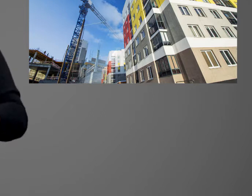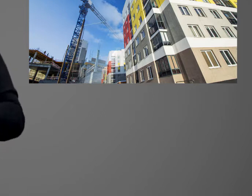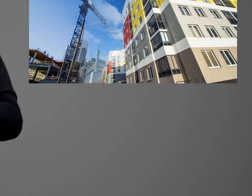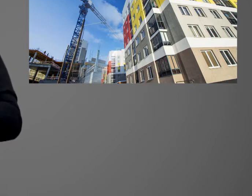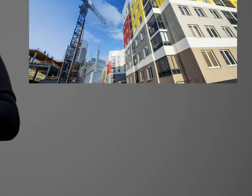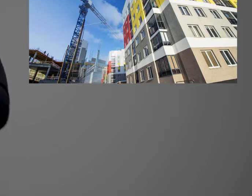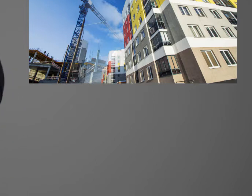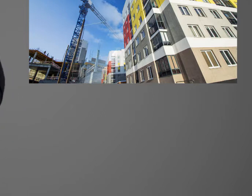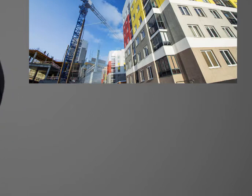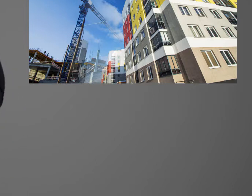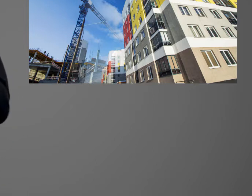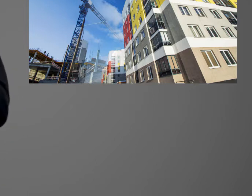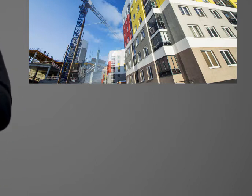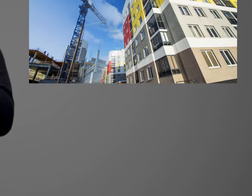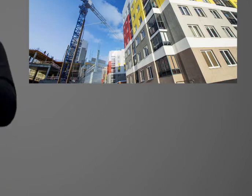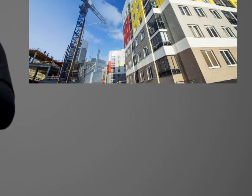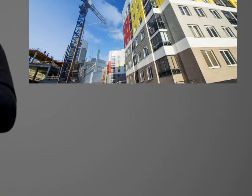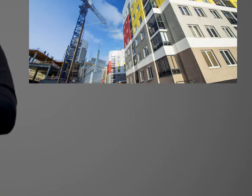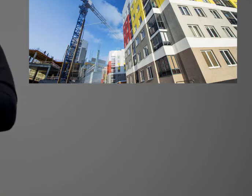so I signed up to attend a public hearing